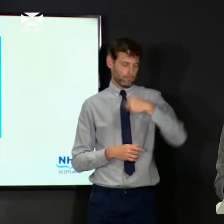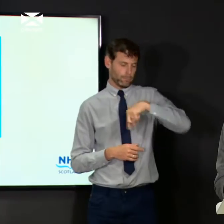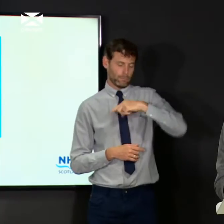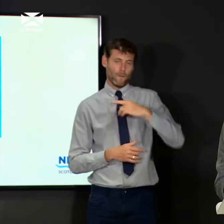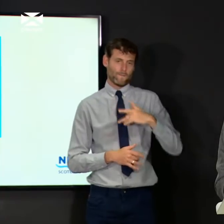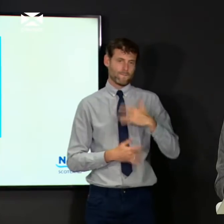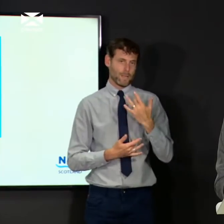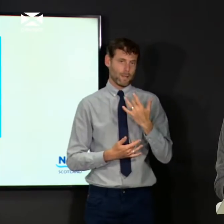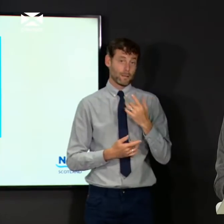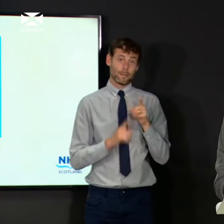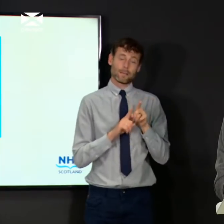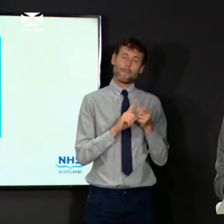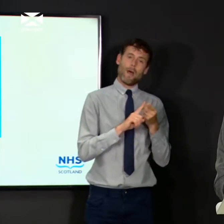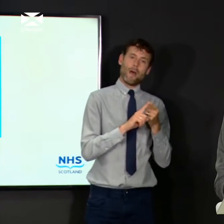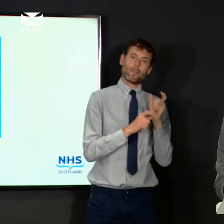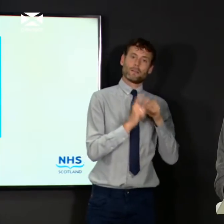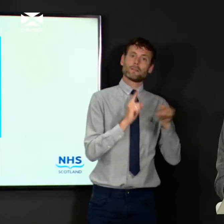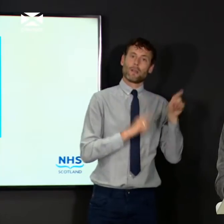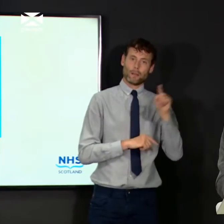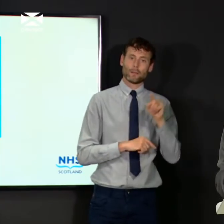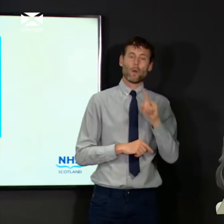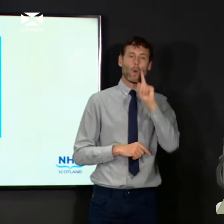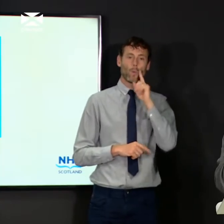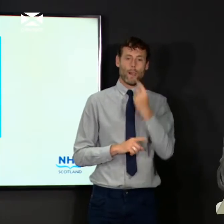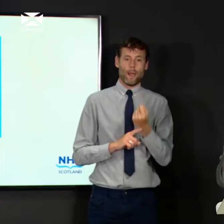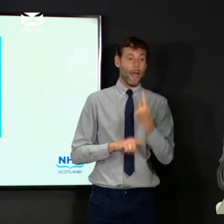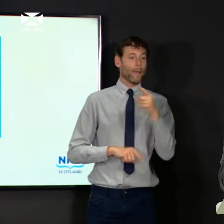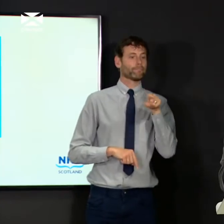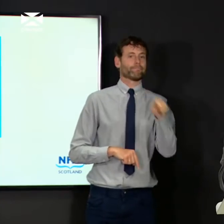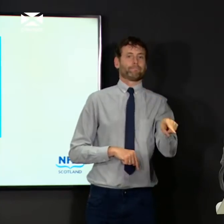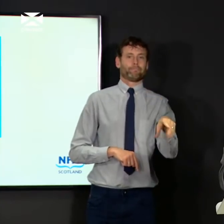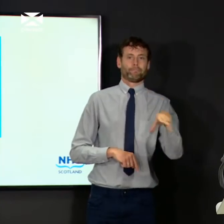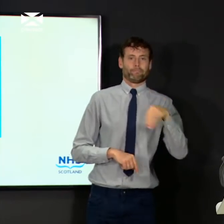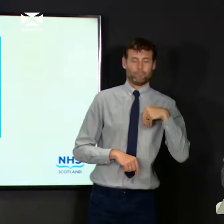still think, we would still see localised outbreaks in particular areas. And we would